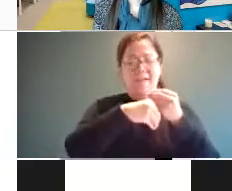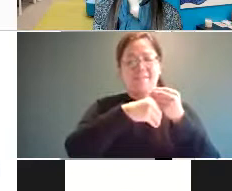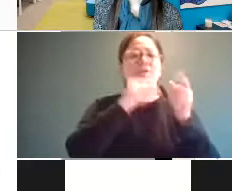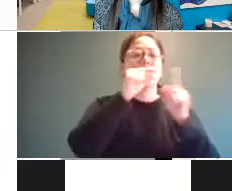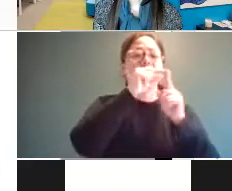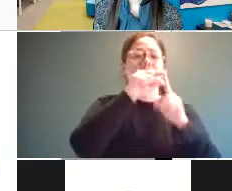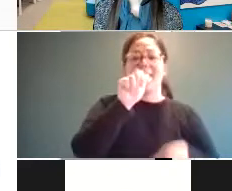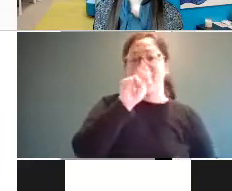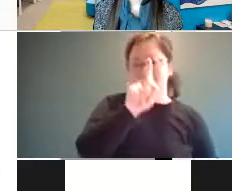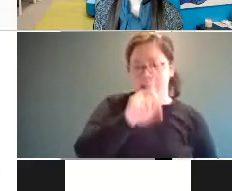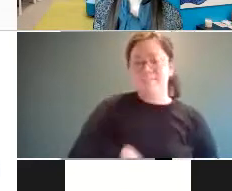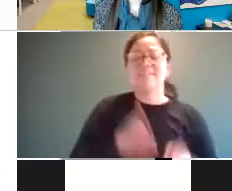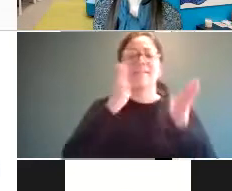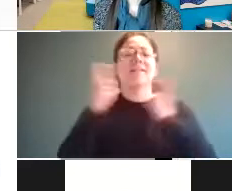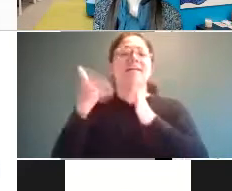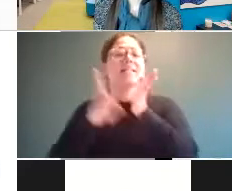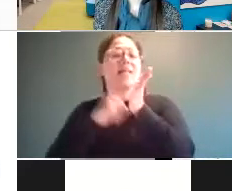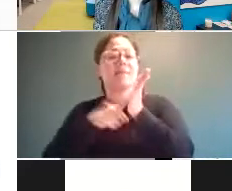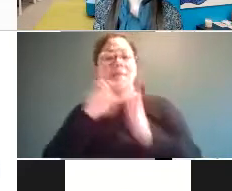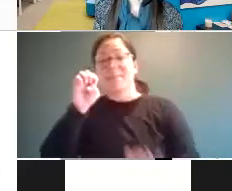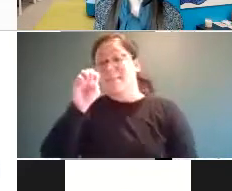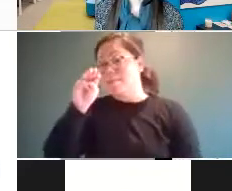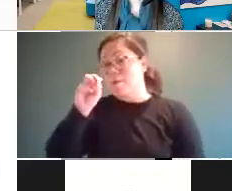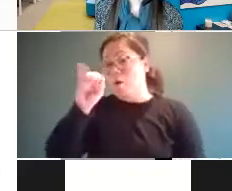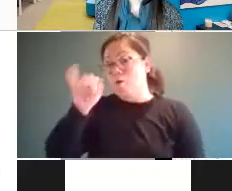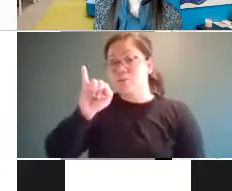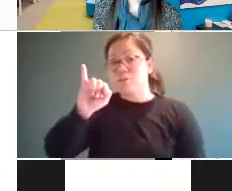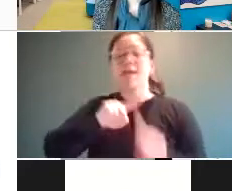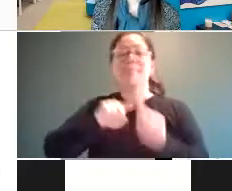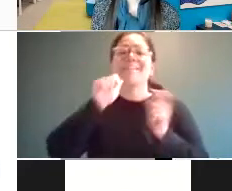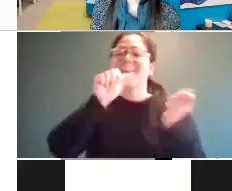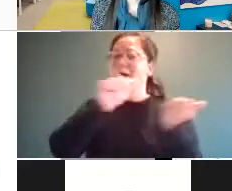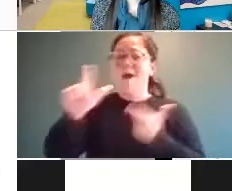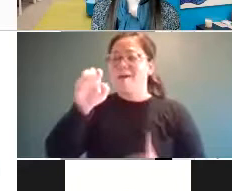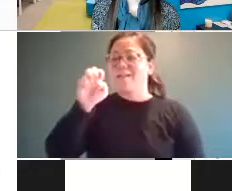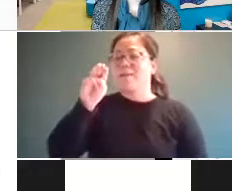and sometimes it's the use of emojis, but not all emojis are used equally